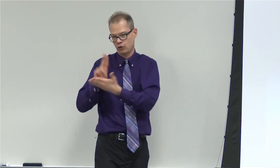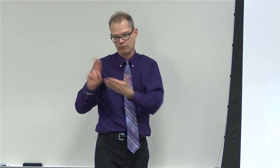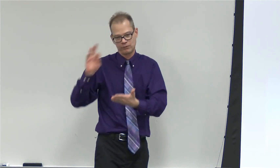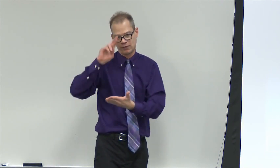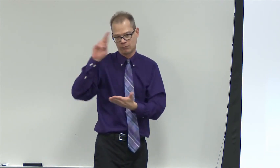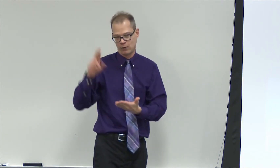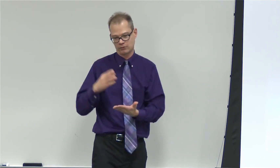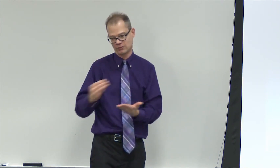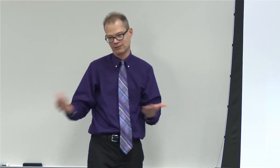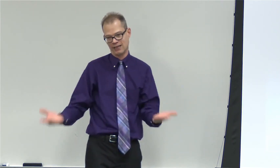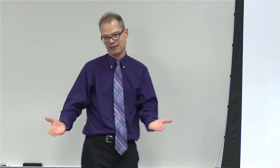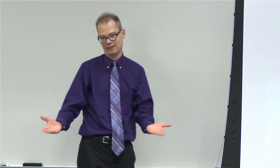both at the University of Rochester and NTID.